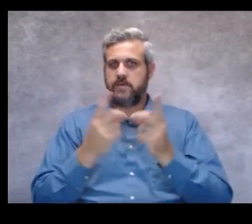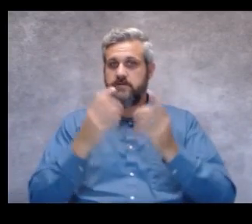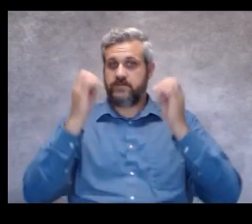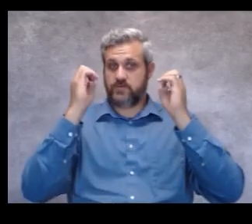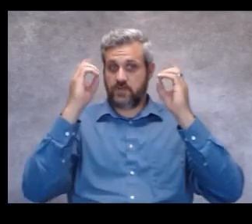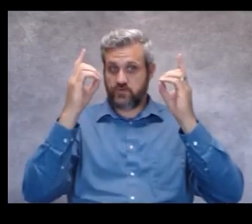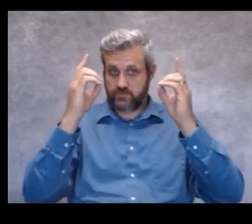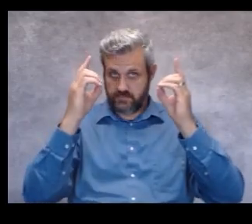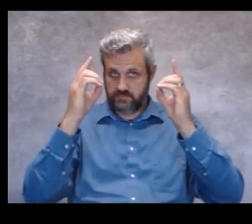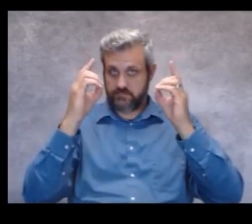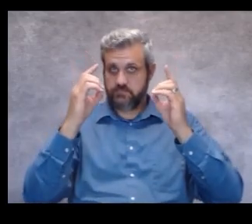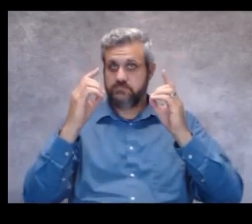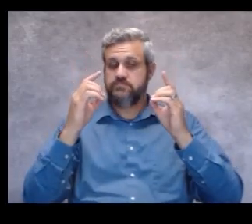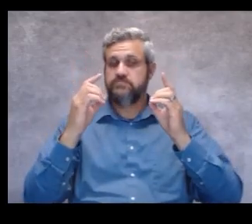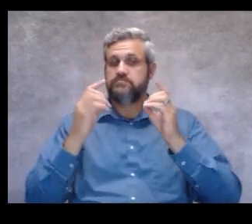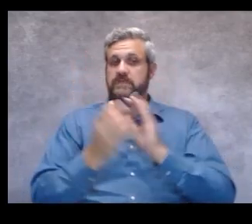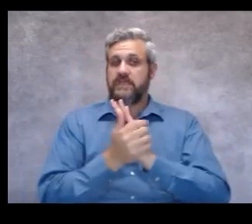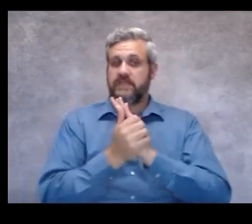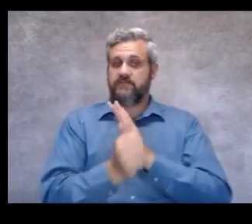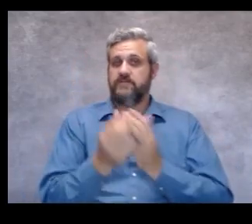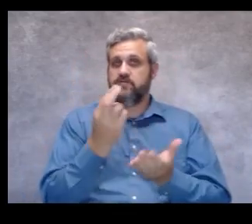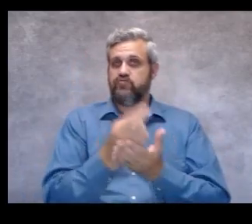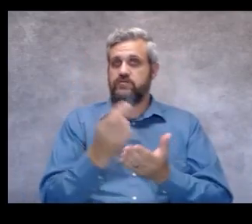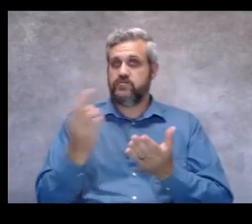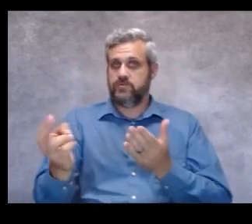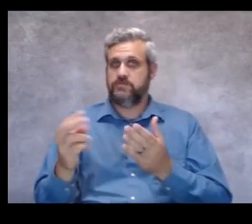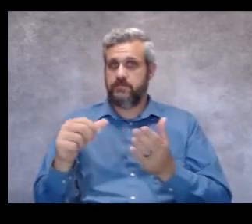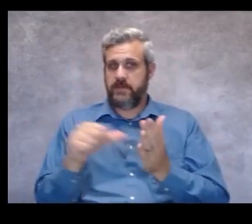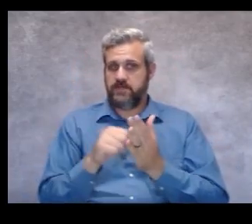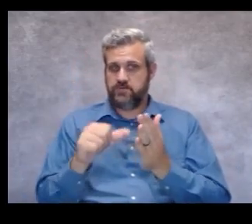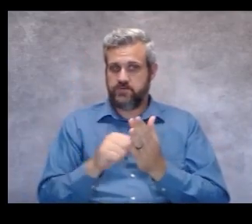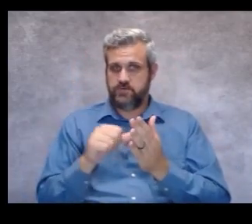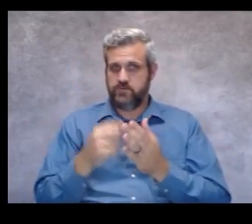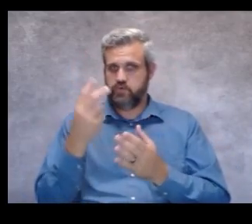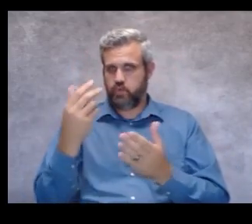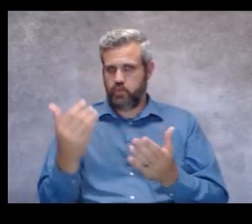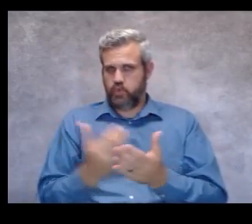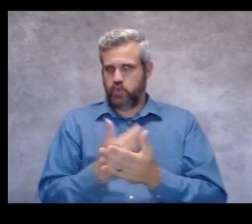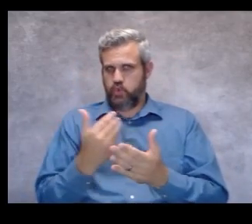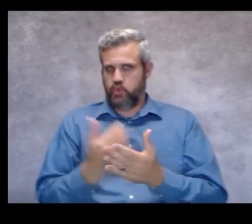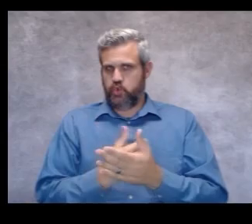Education uh the gifted resources page. And there are two new pages underneath